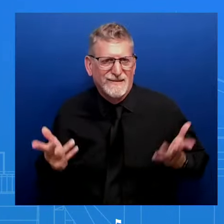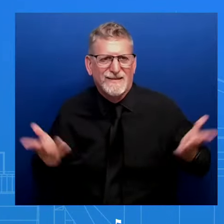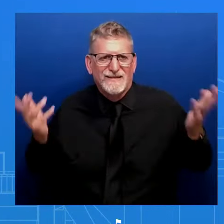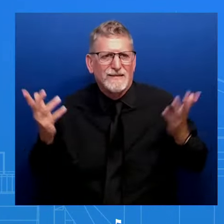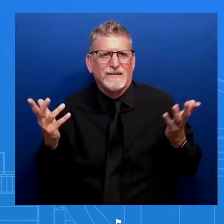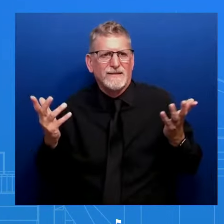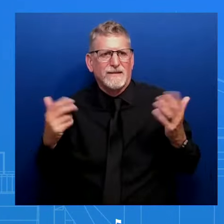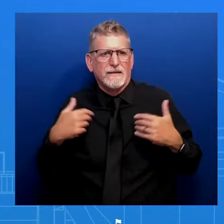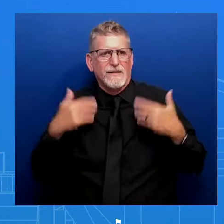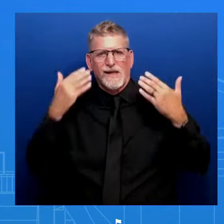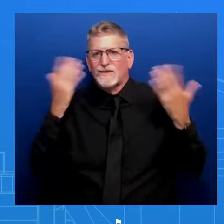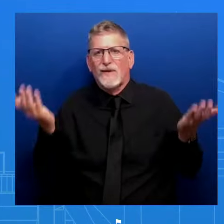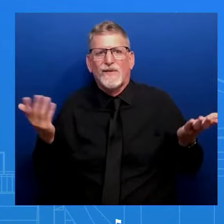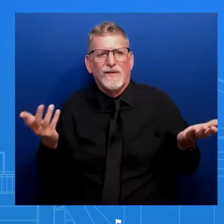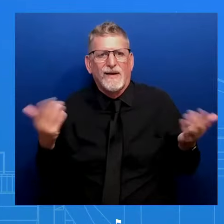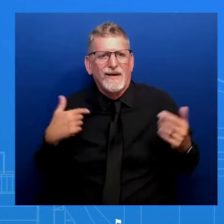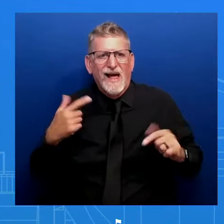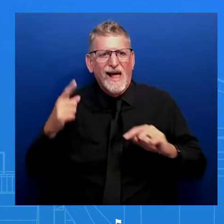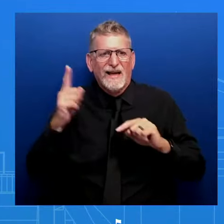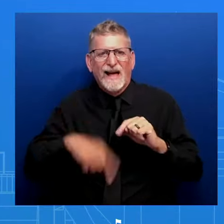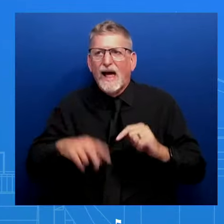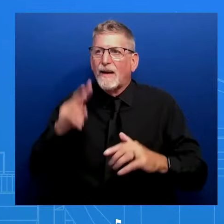to predict what they'll think or say.